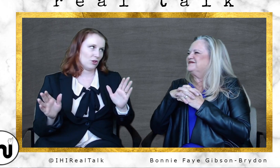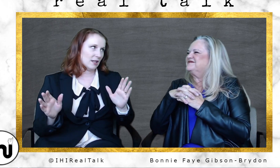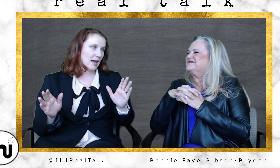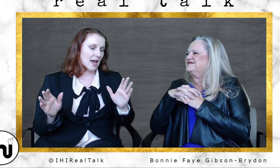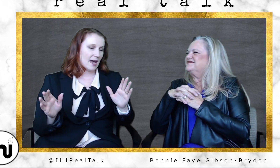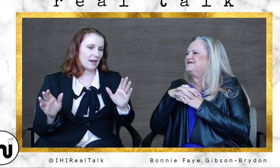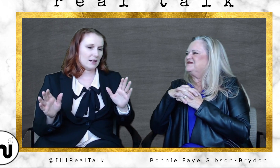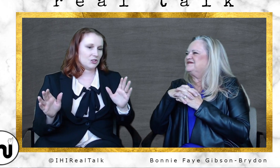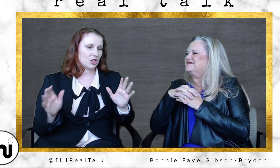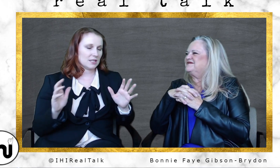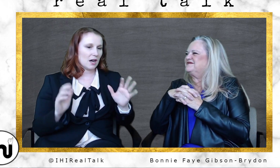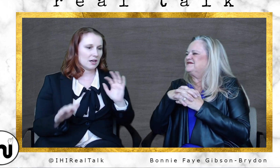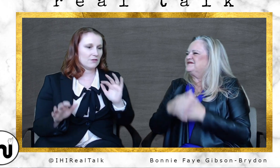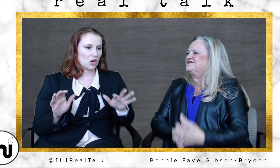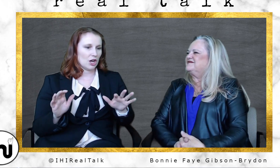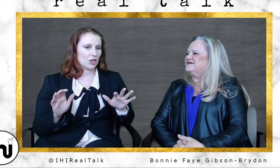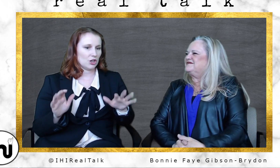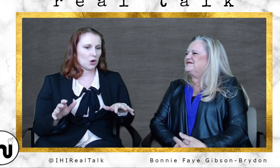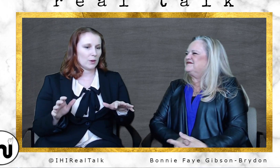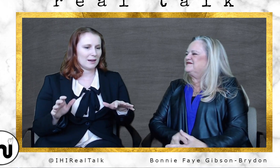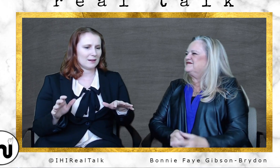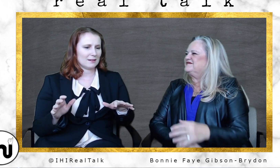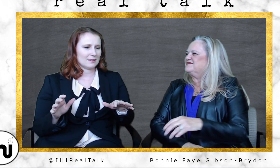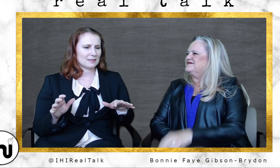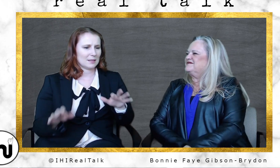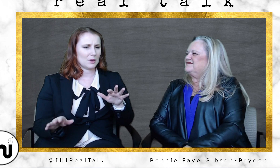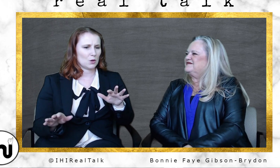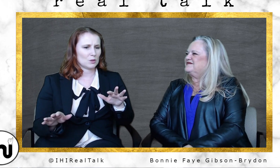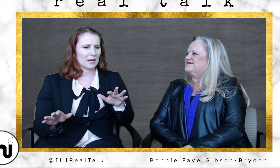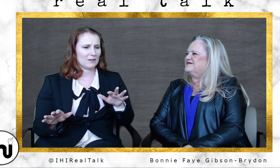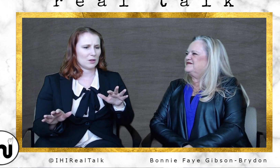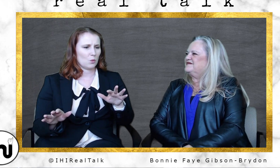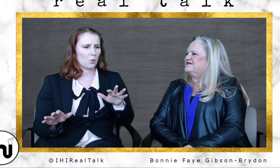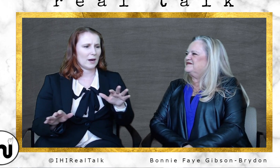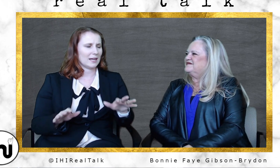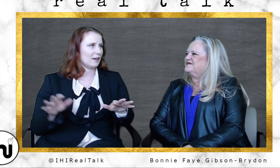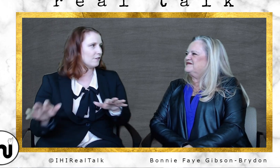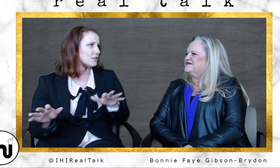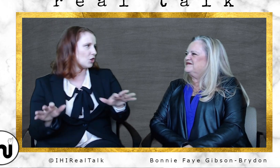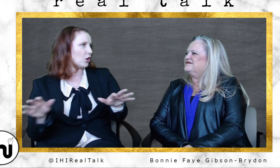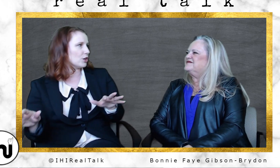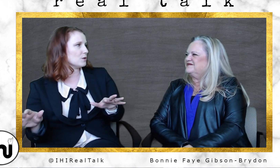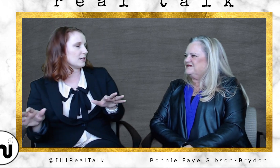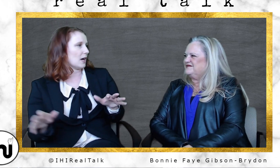And just kind of not knowing some of those kind of what-if scenarios and